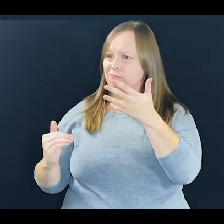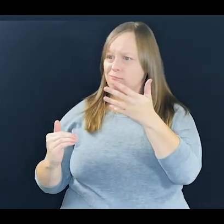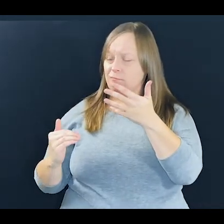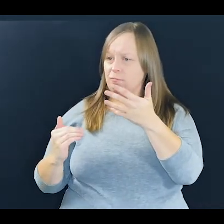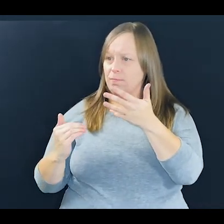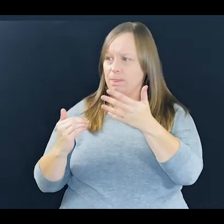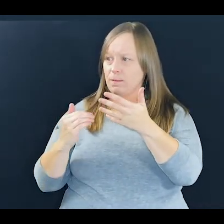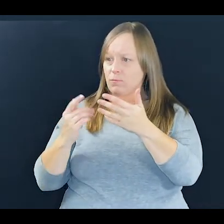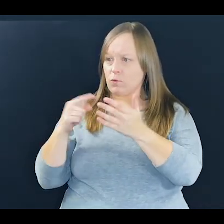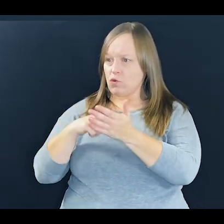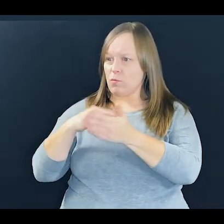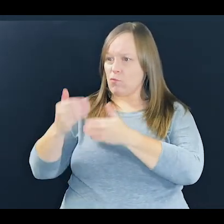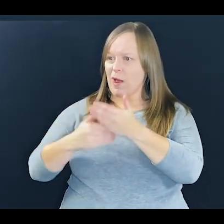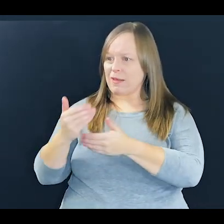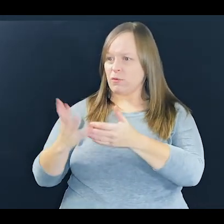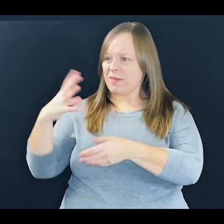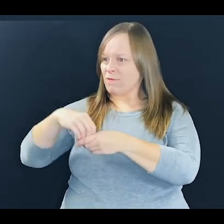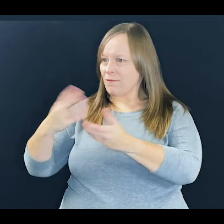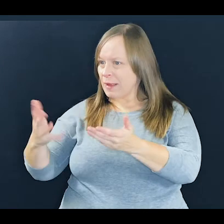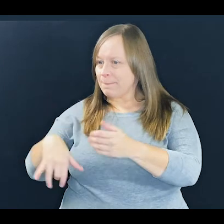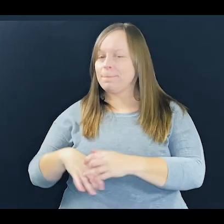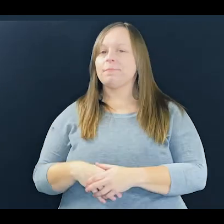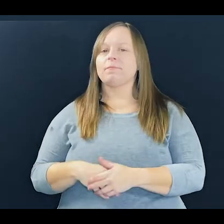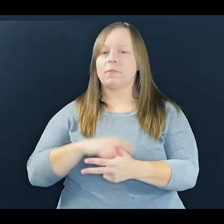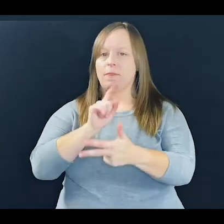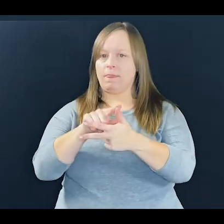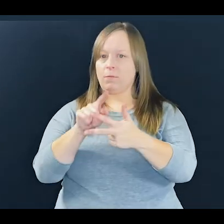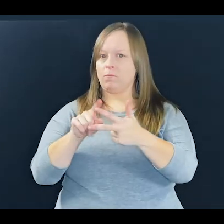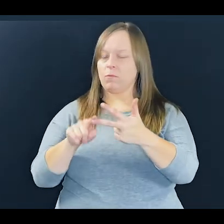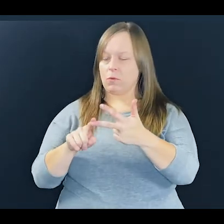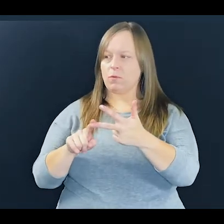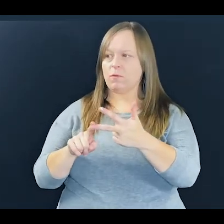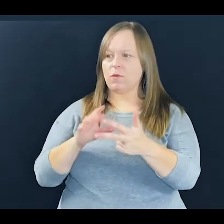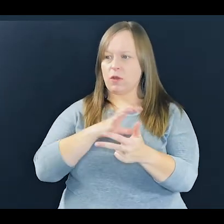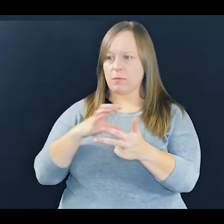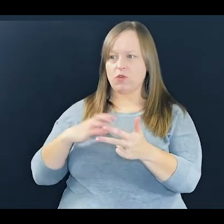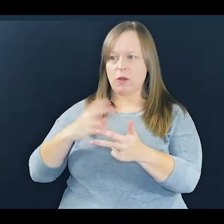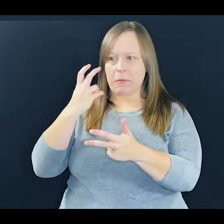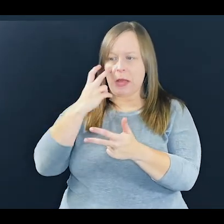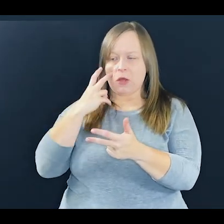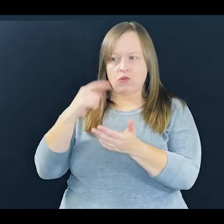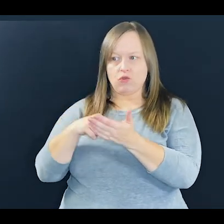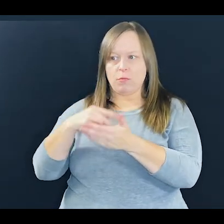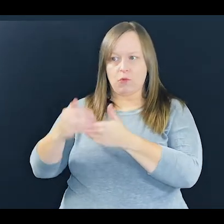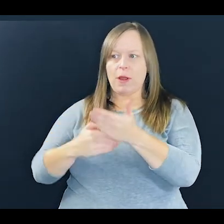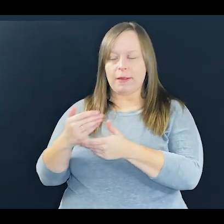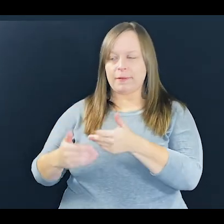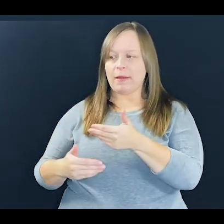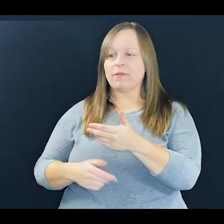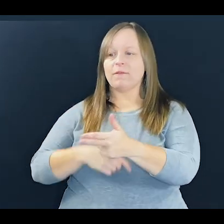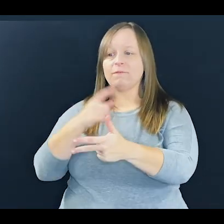Commission for the Blind's due process? So there are three stages to the Commission for the Blind's due process.